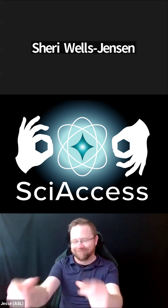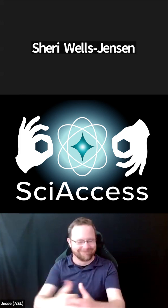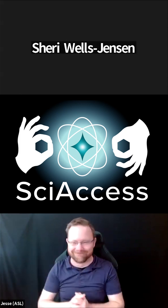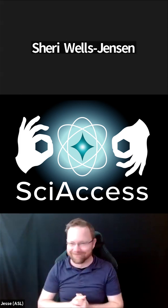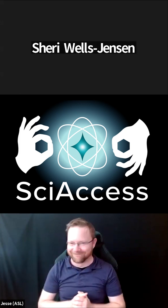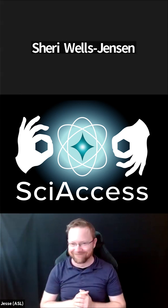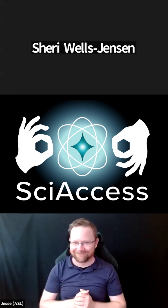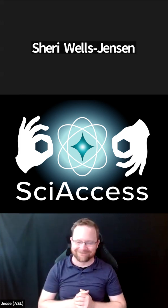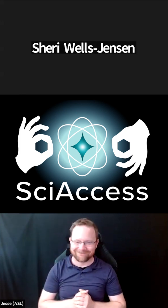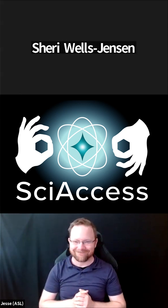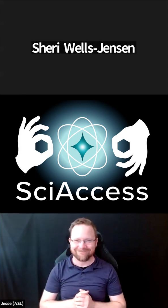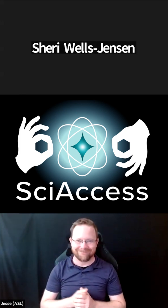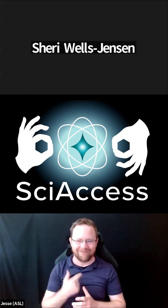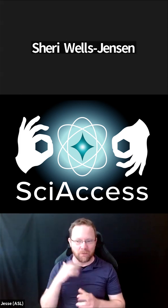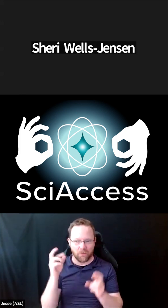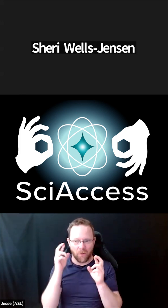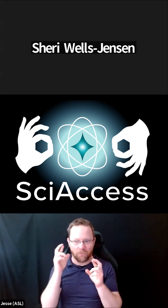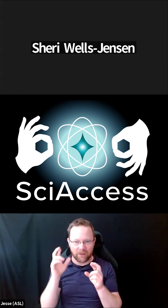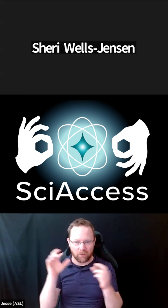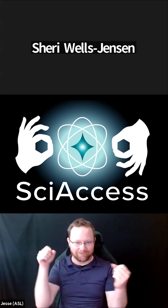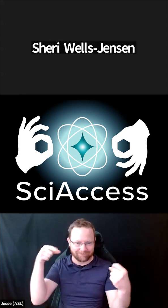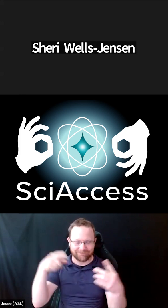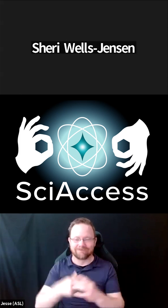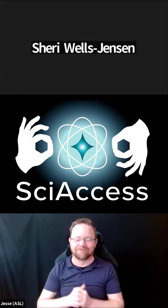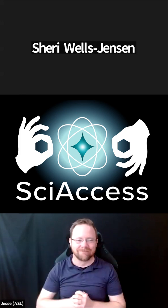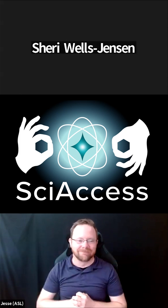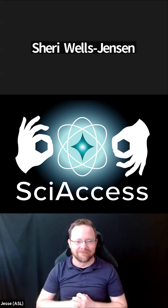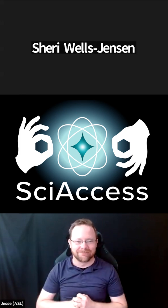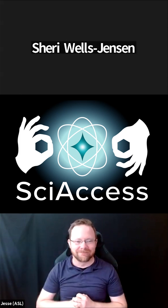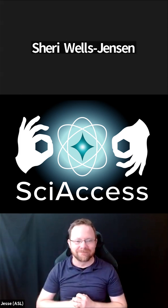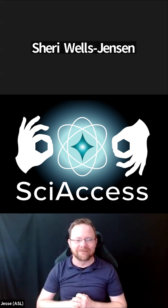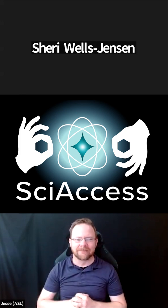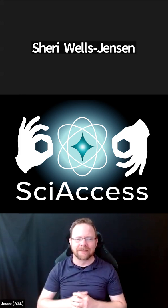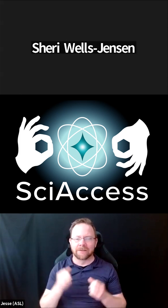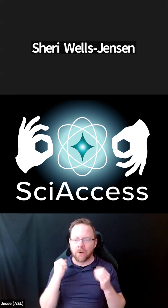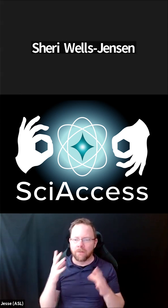Lots of disabled people have been on analog missions there